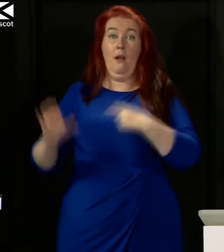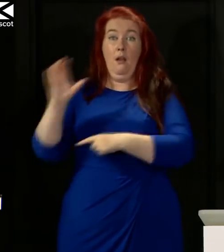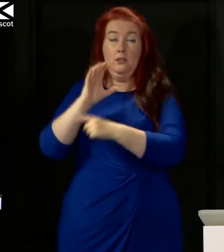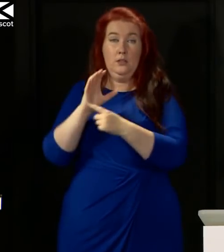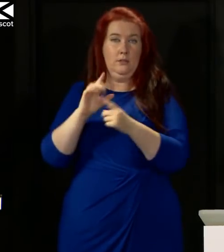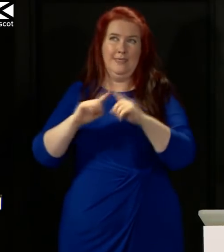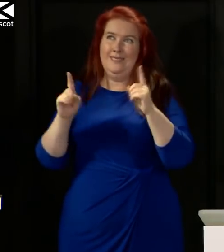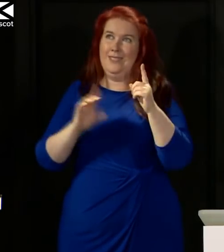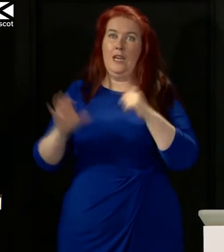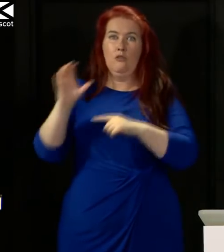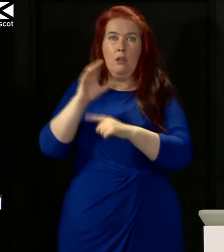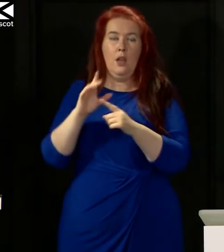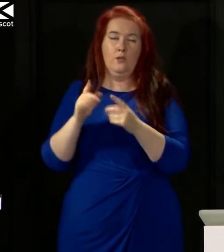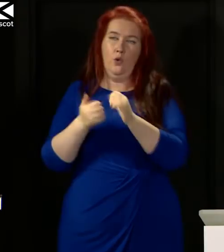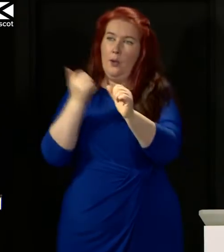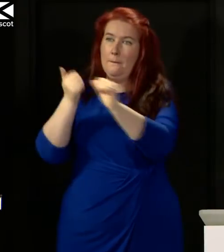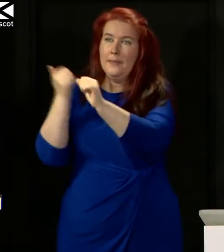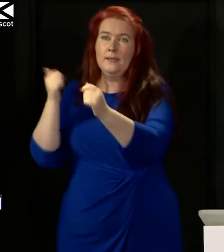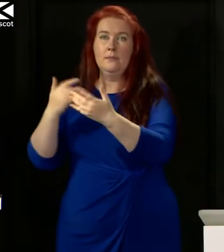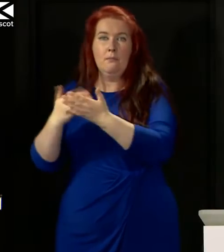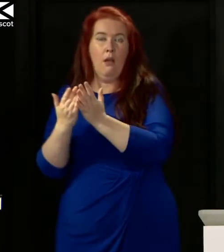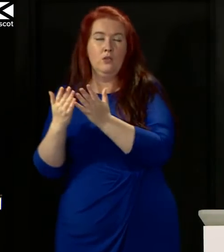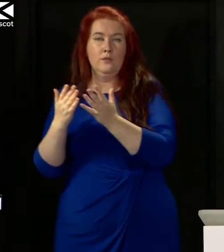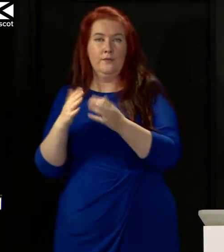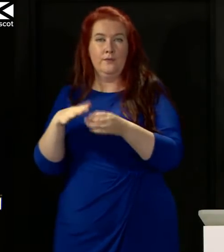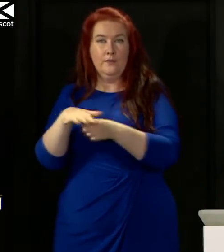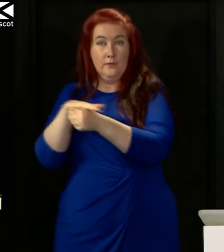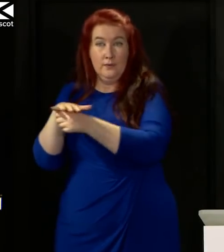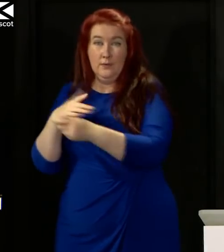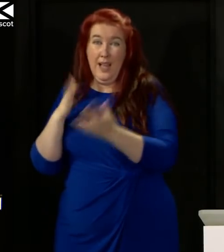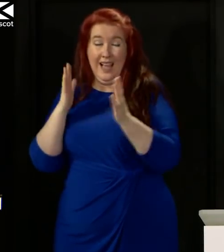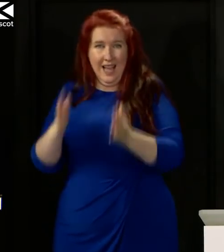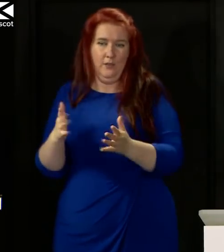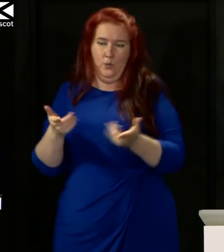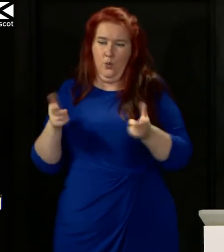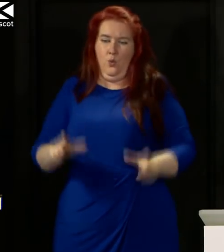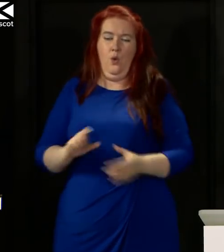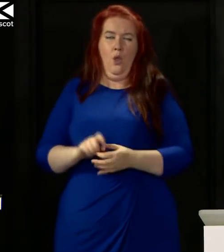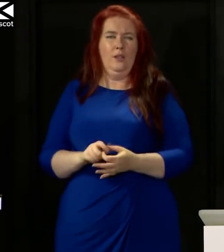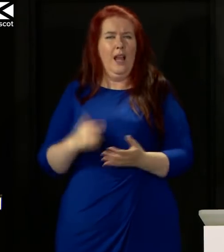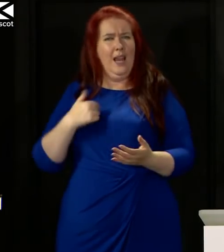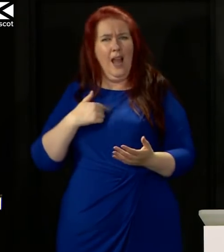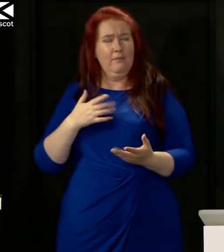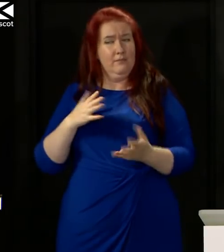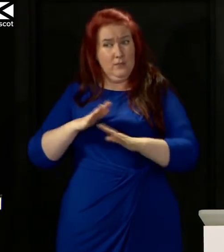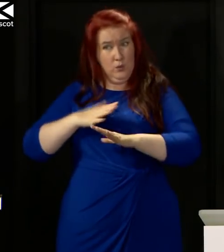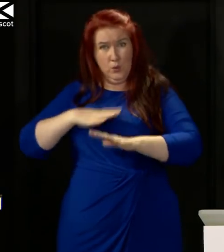sectors of the economy. And I want to do everything possible to avoid that, because that will